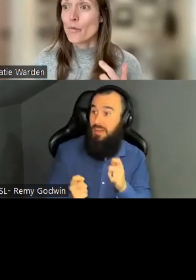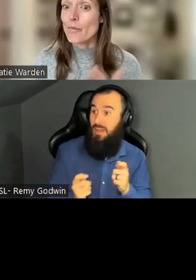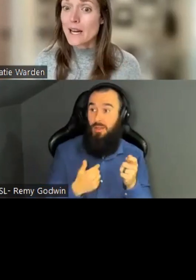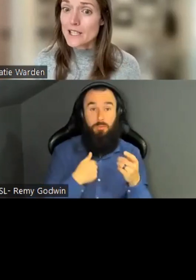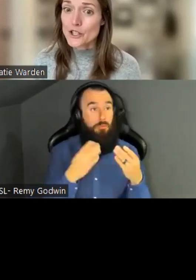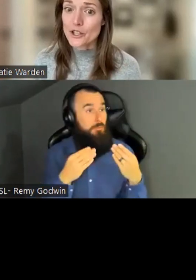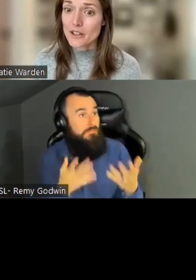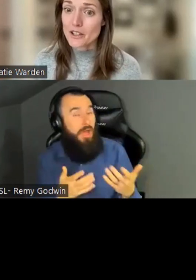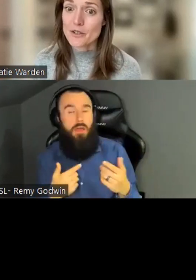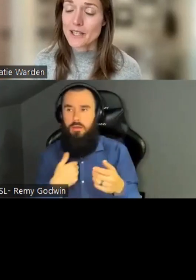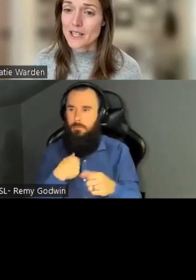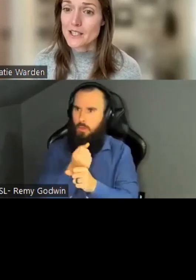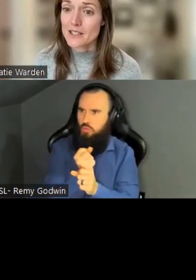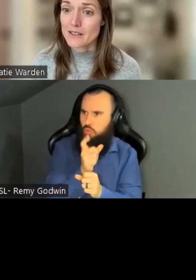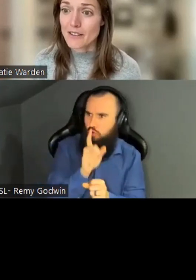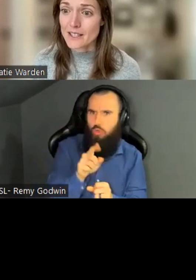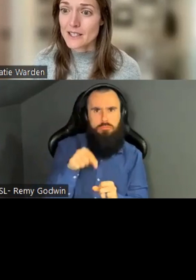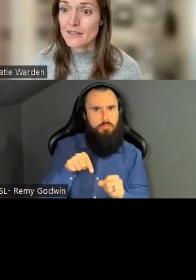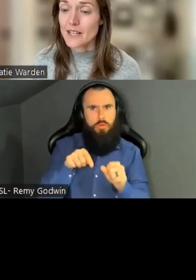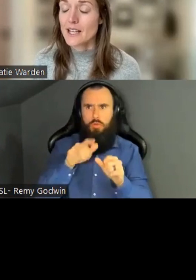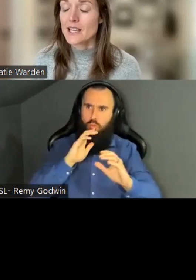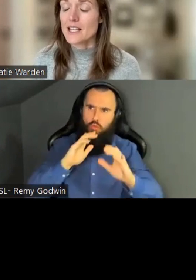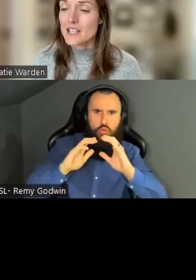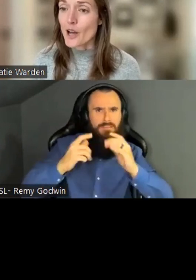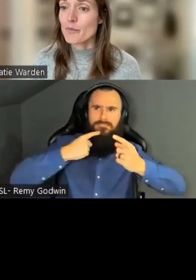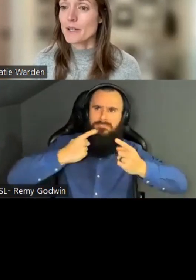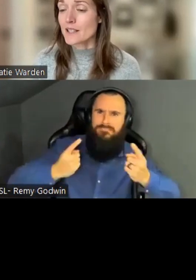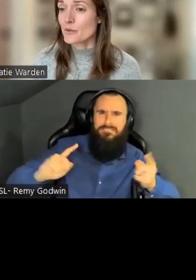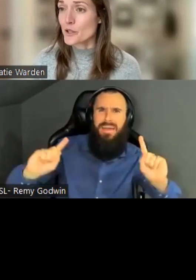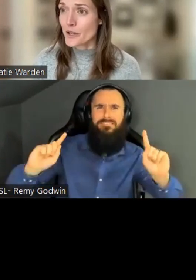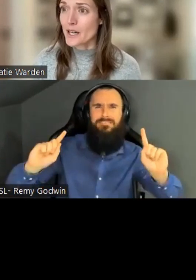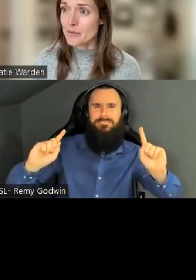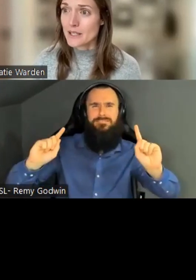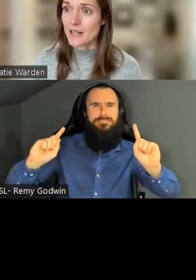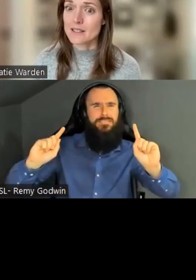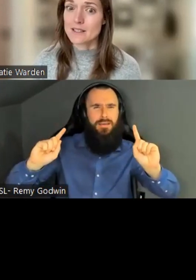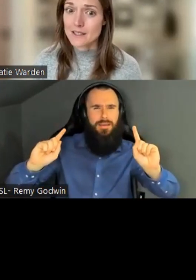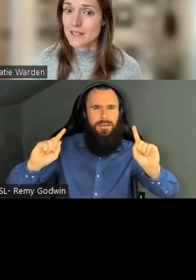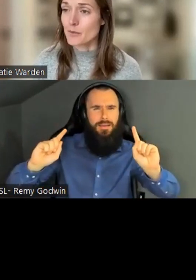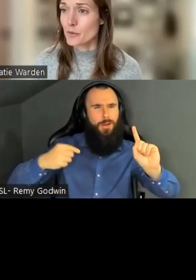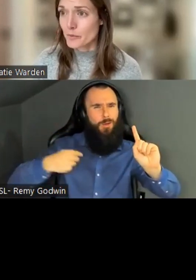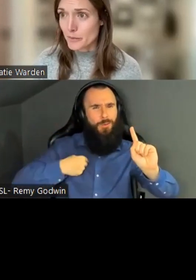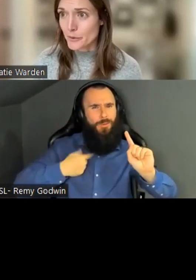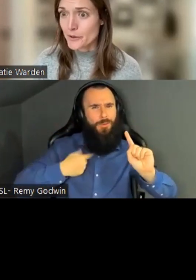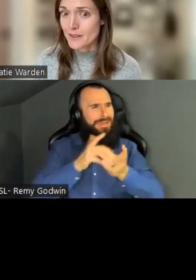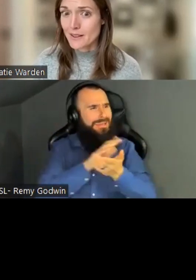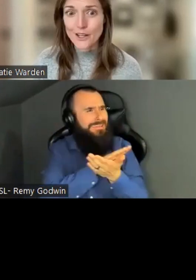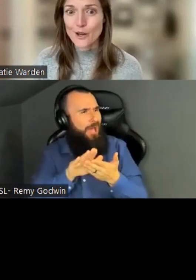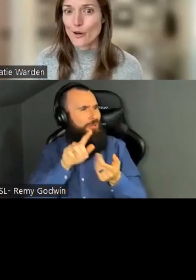We're making sure our communication is effective, not because we're trying to be nice to disabled people